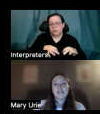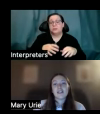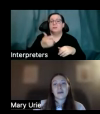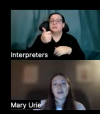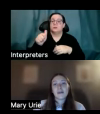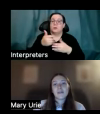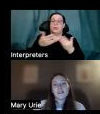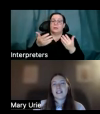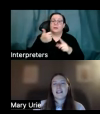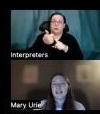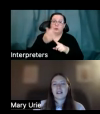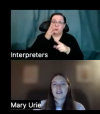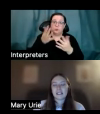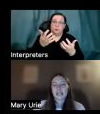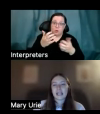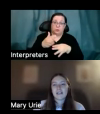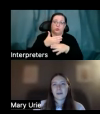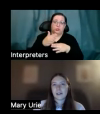to share with them so that they can understand what you're